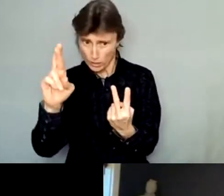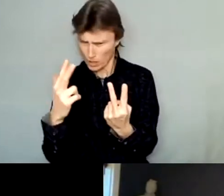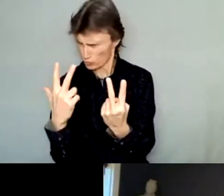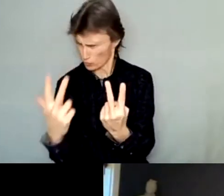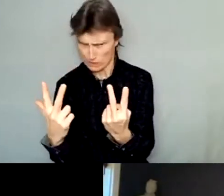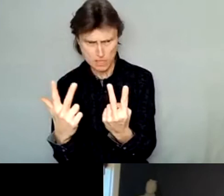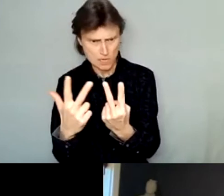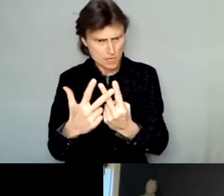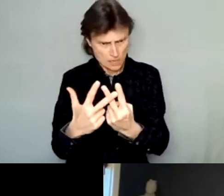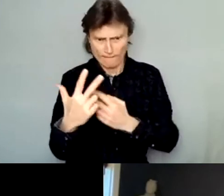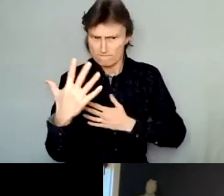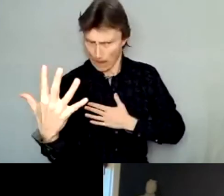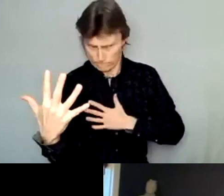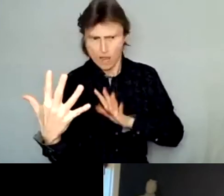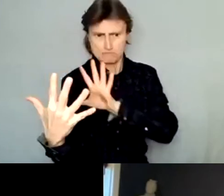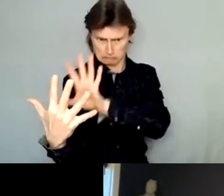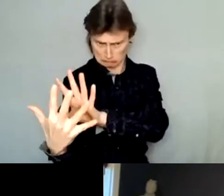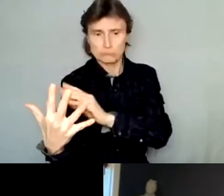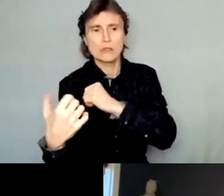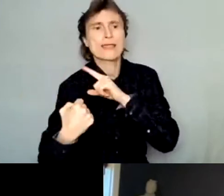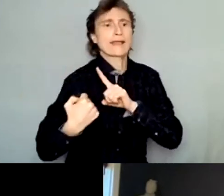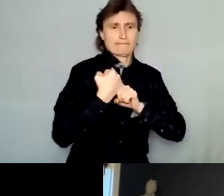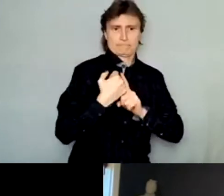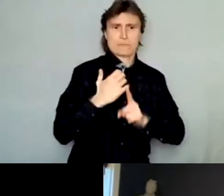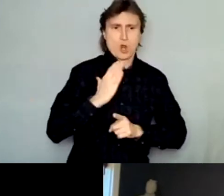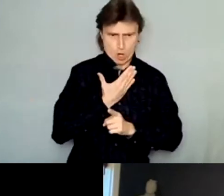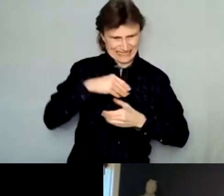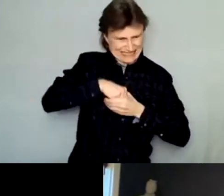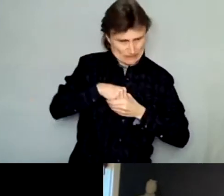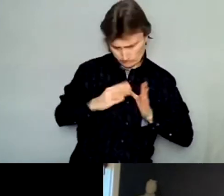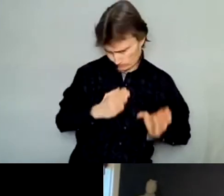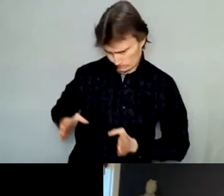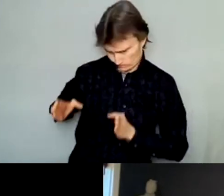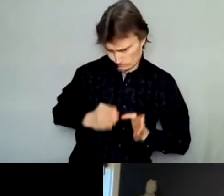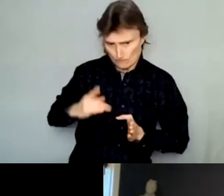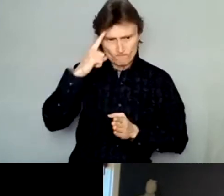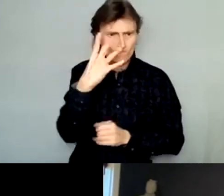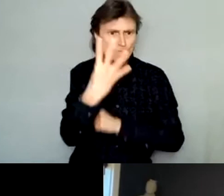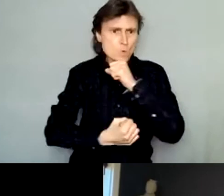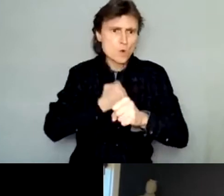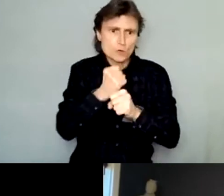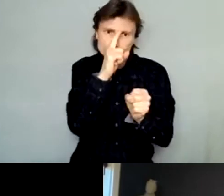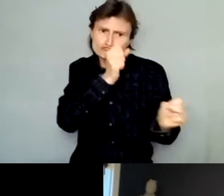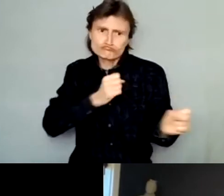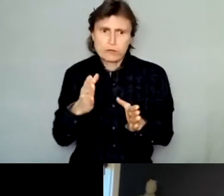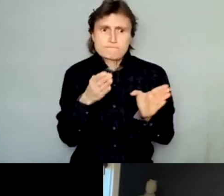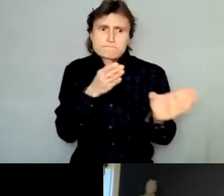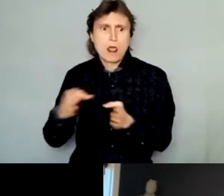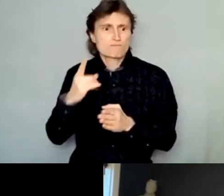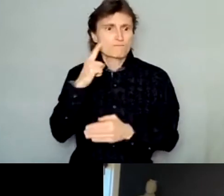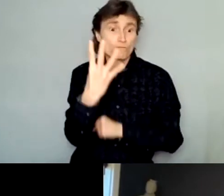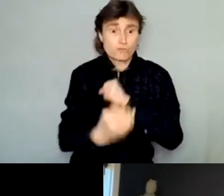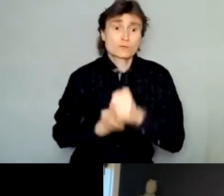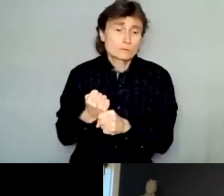we know that there are short-term and medium-term priorities, objectives that that we want to